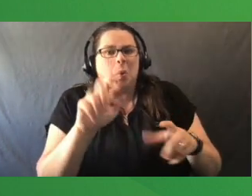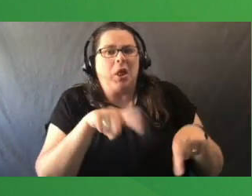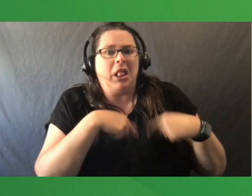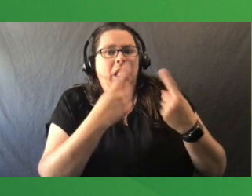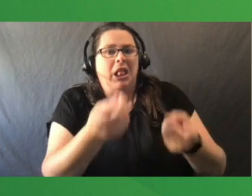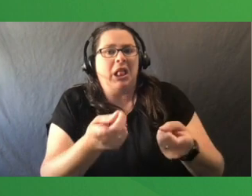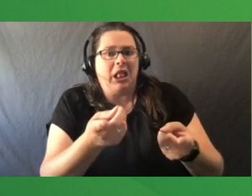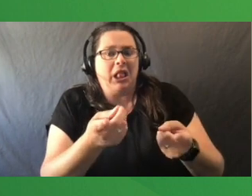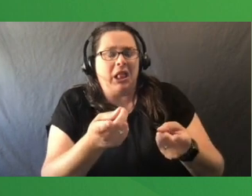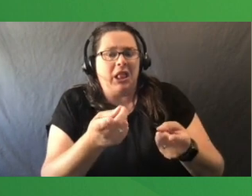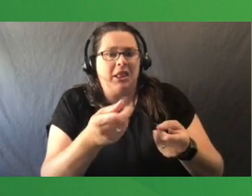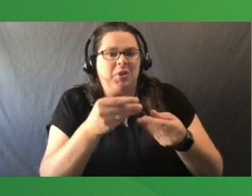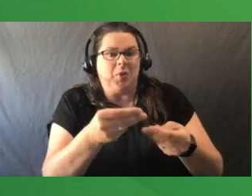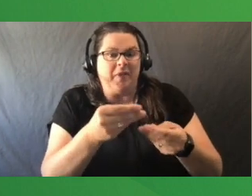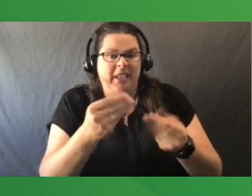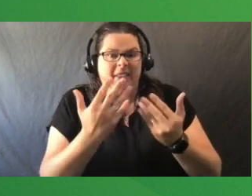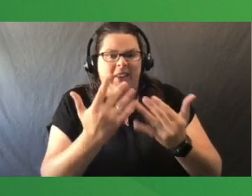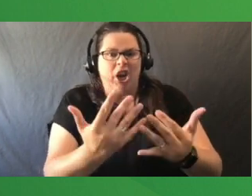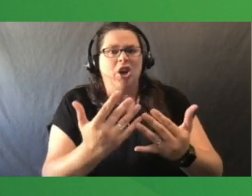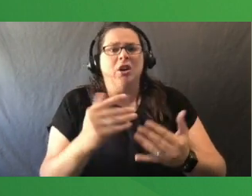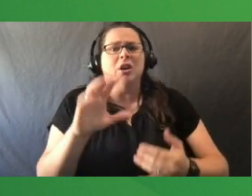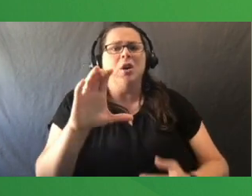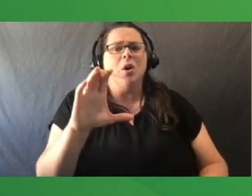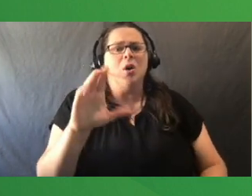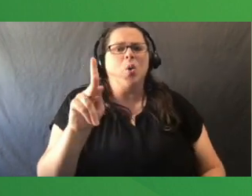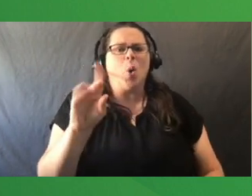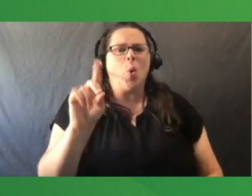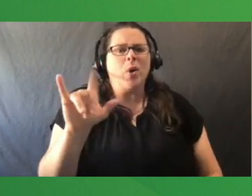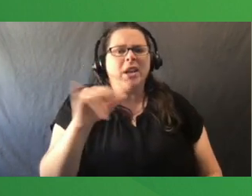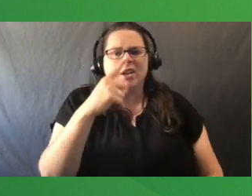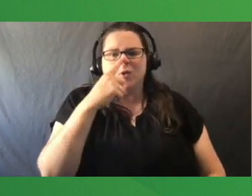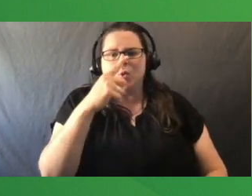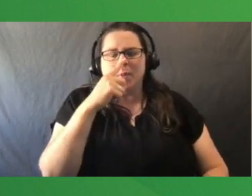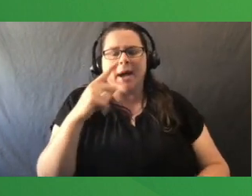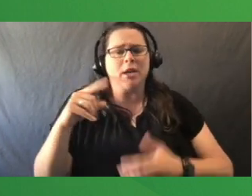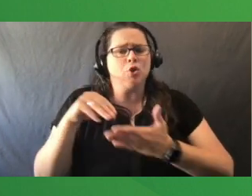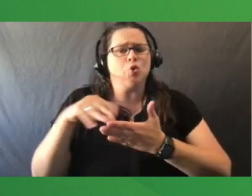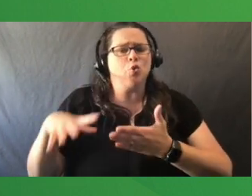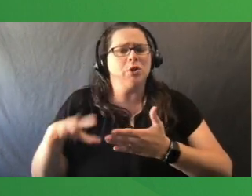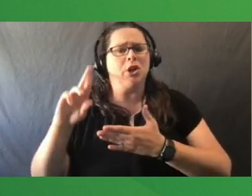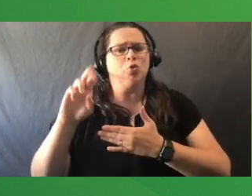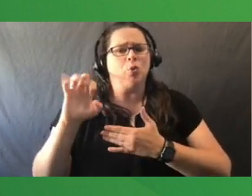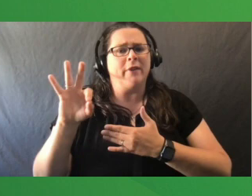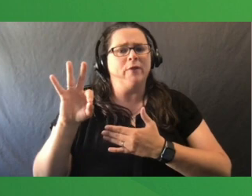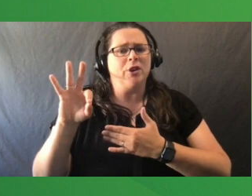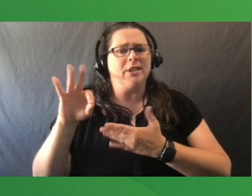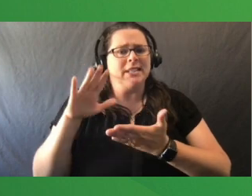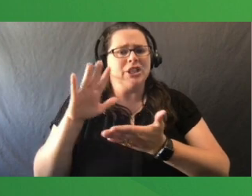So Cody, if you could put the student reference sheet link into the chat so people could look